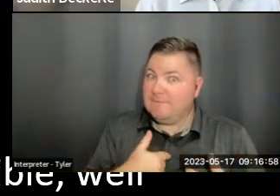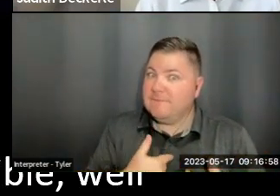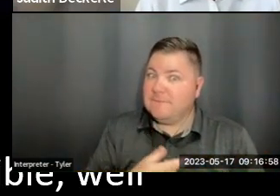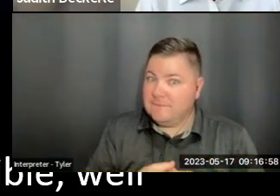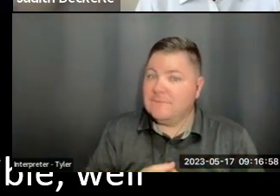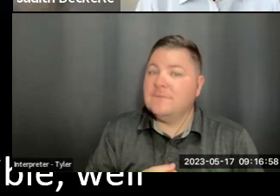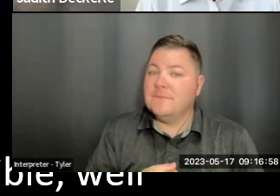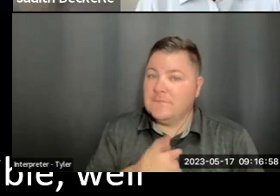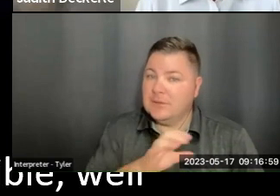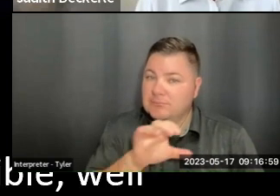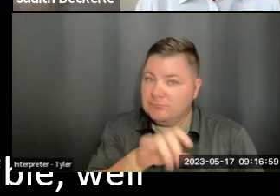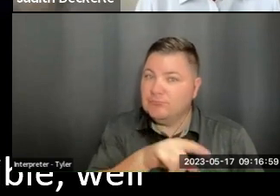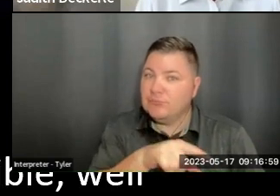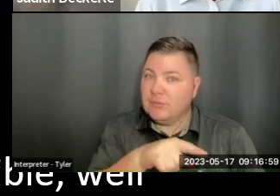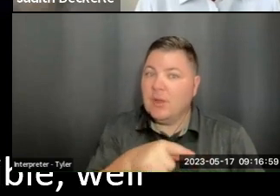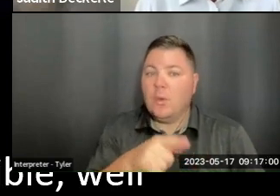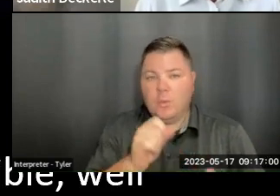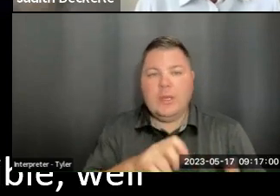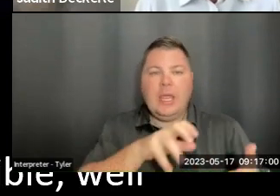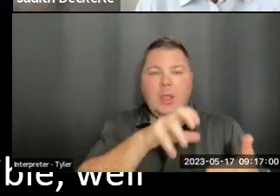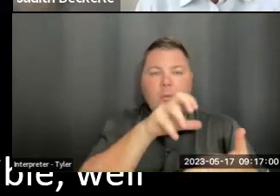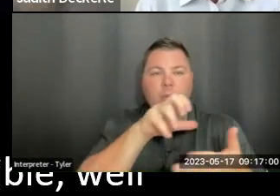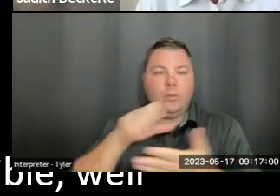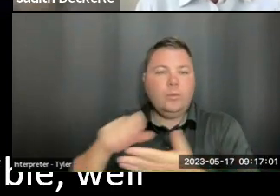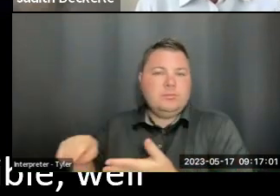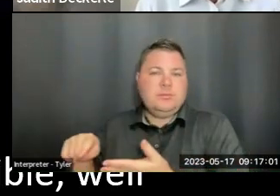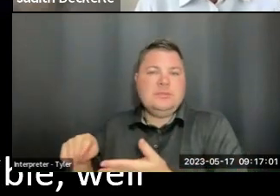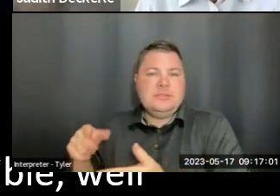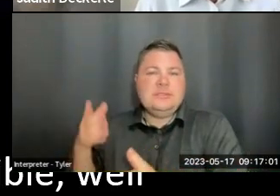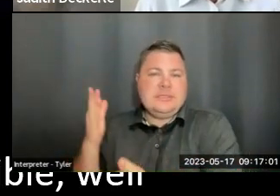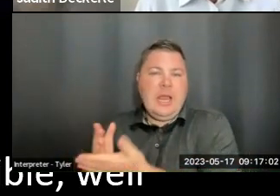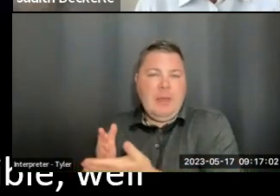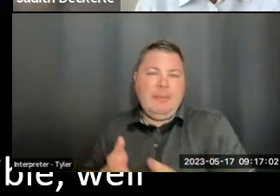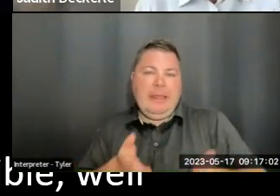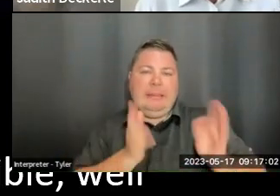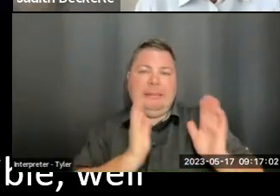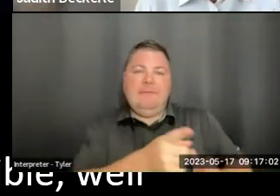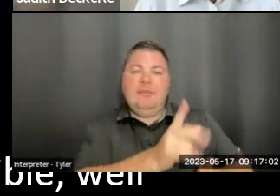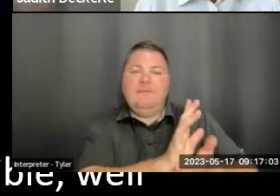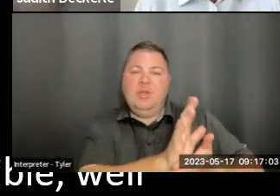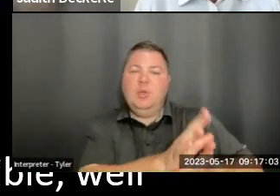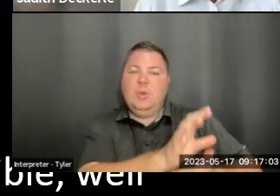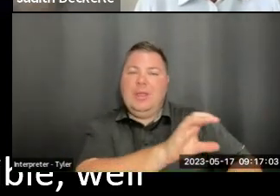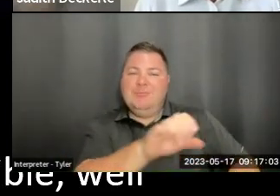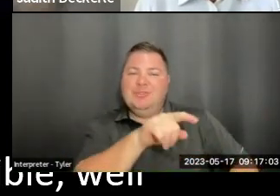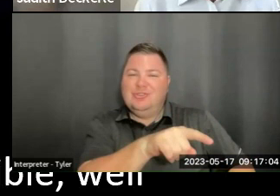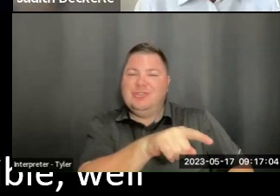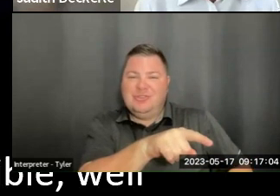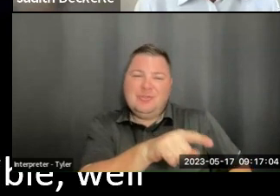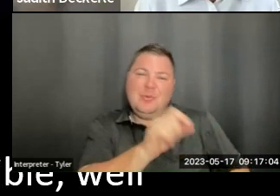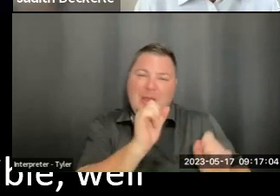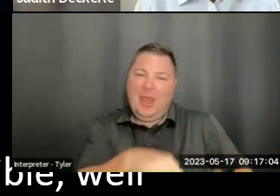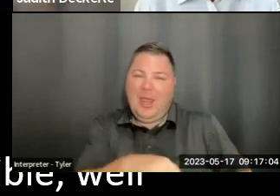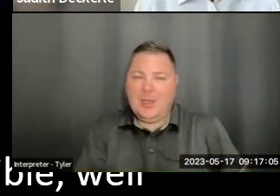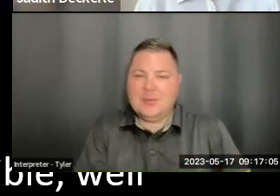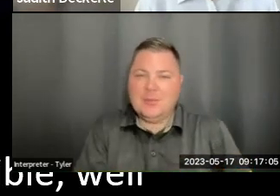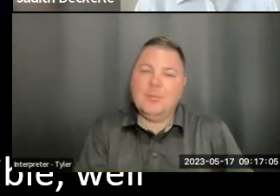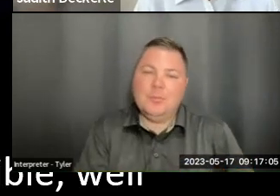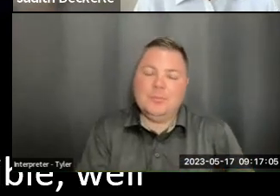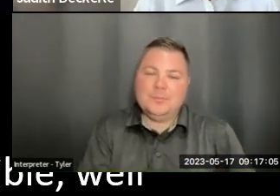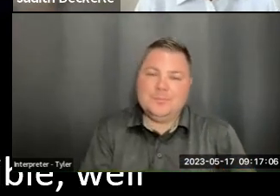If you have prerecorded videos, have they been pre-captioned? If so, we can clear our captions out